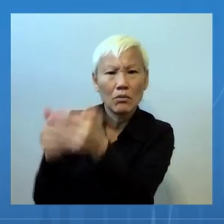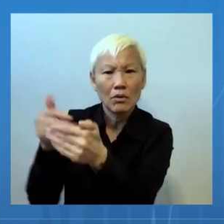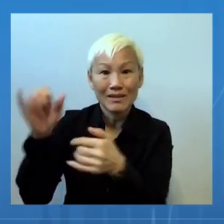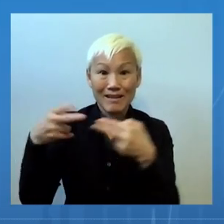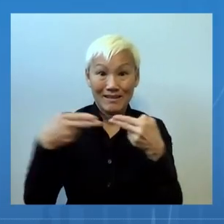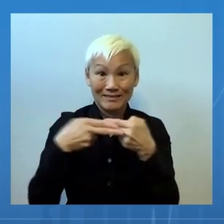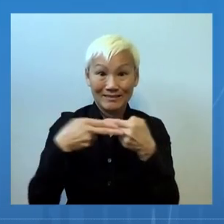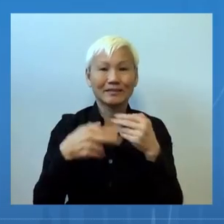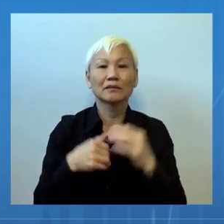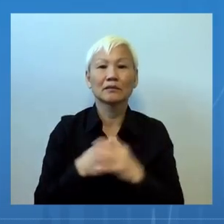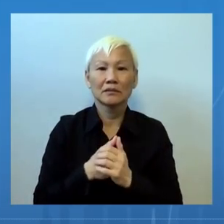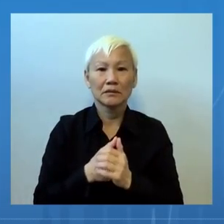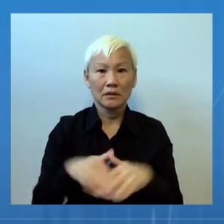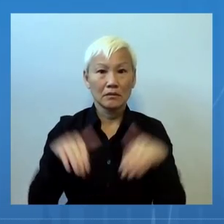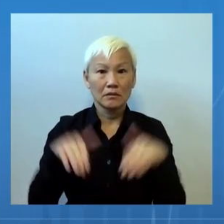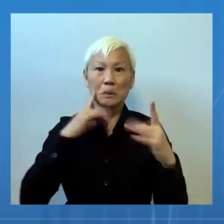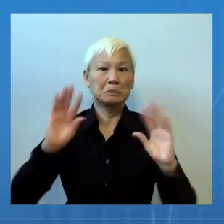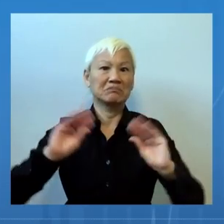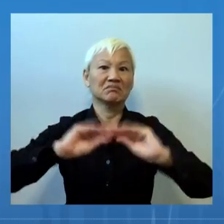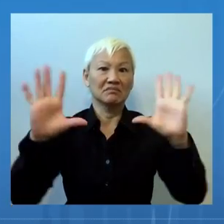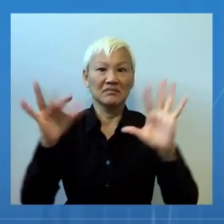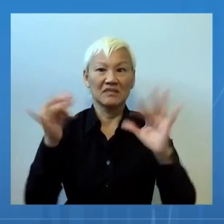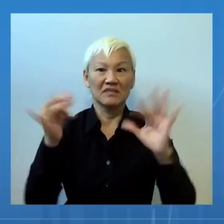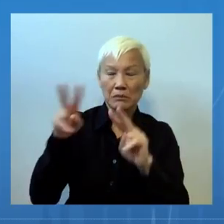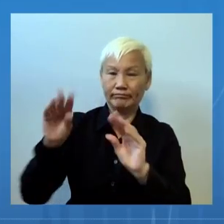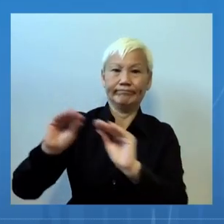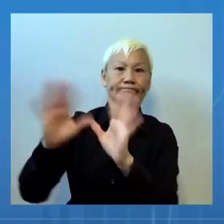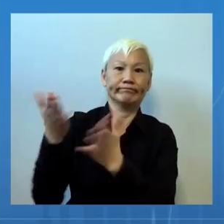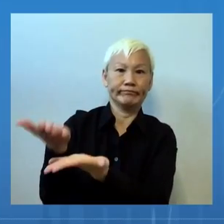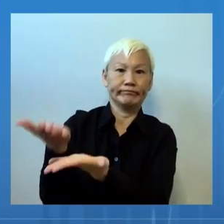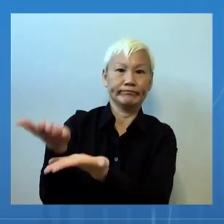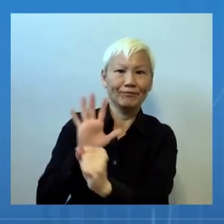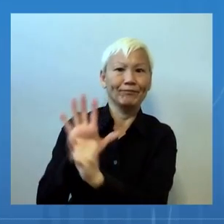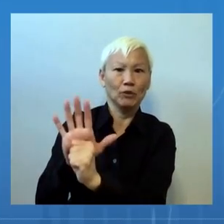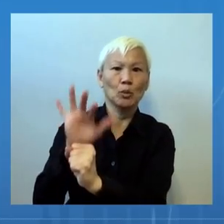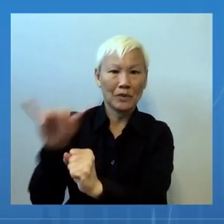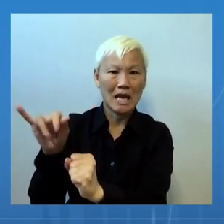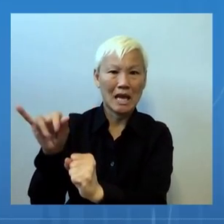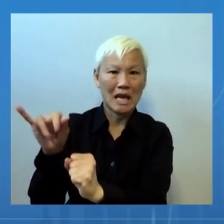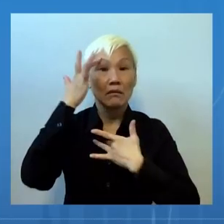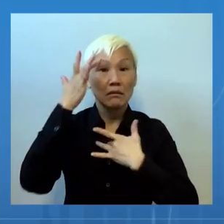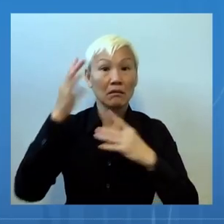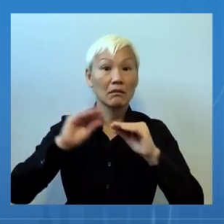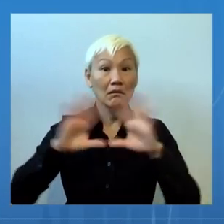This is looking at confirmed infection per 100,000 risk days in Israel.